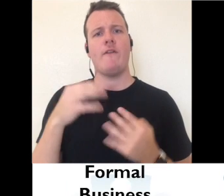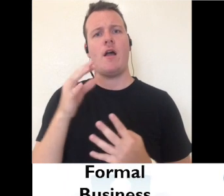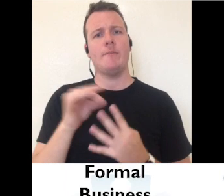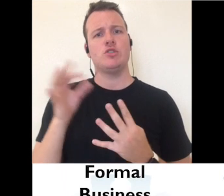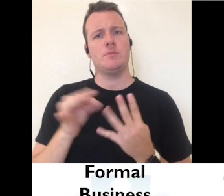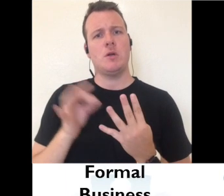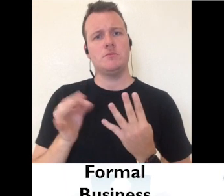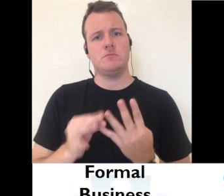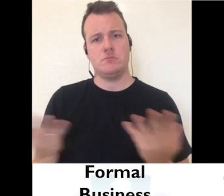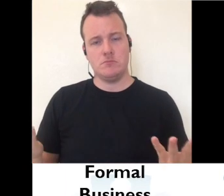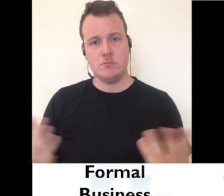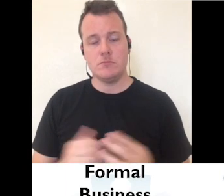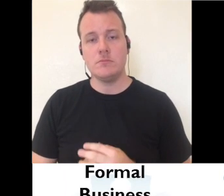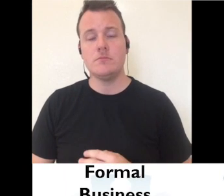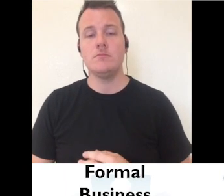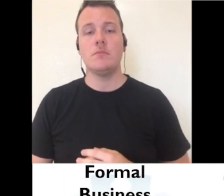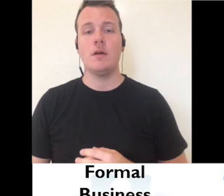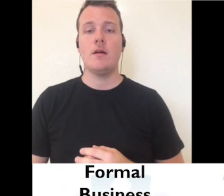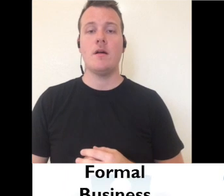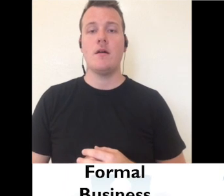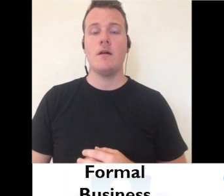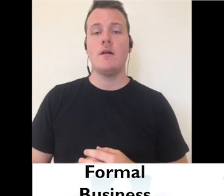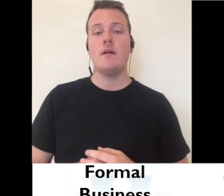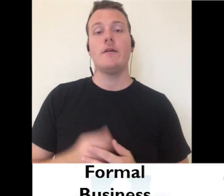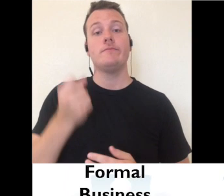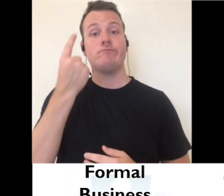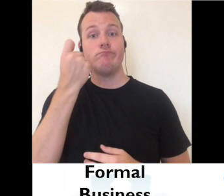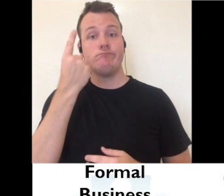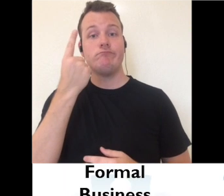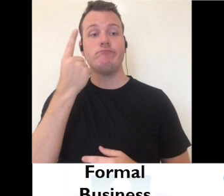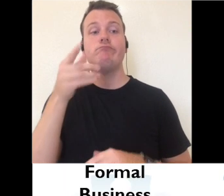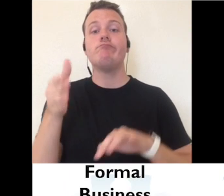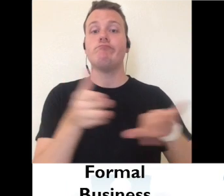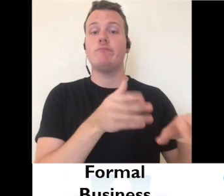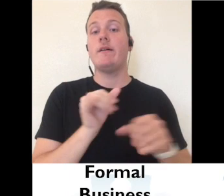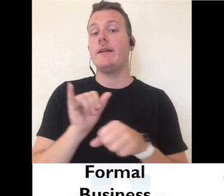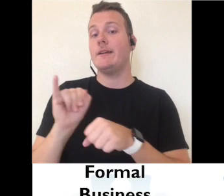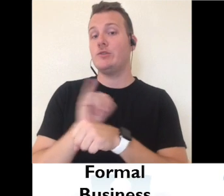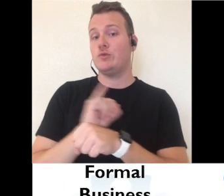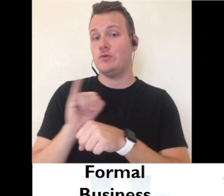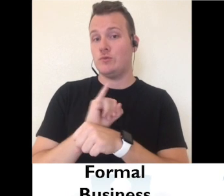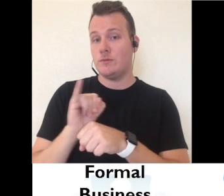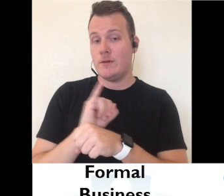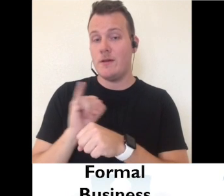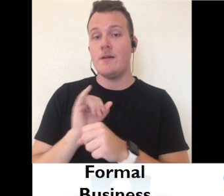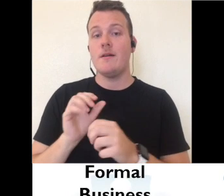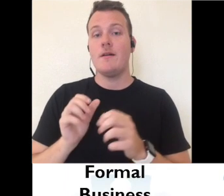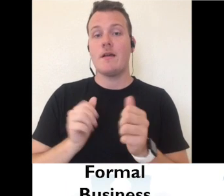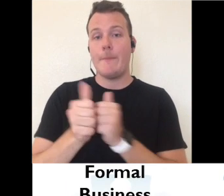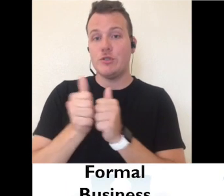there's industry competition, and so that would be others that look like me, and